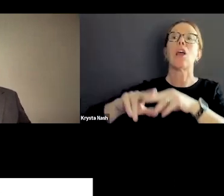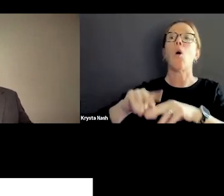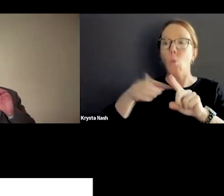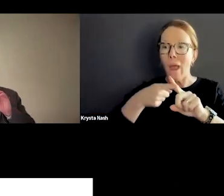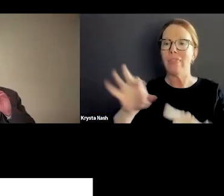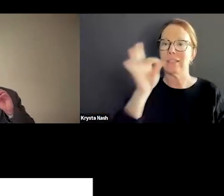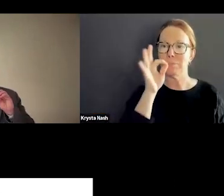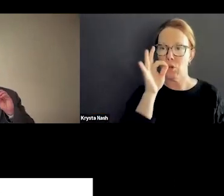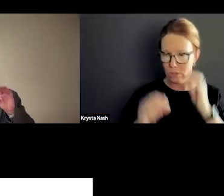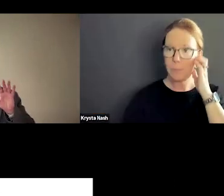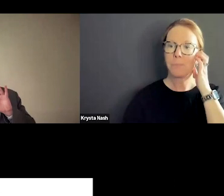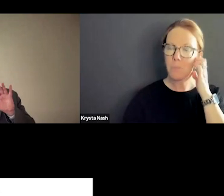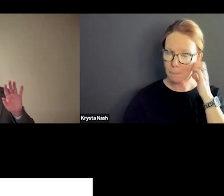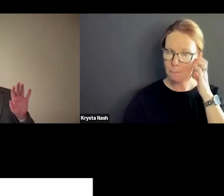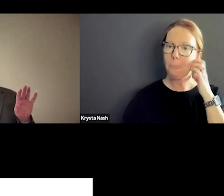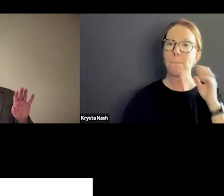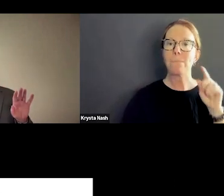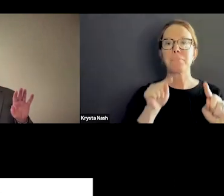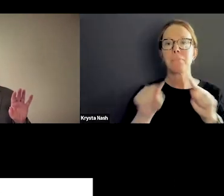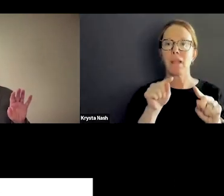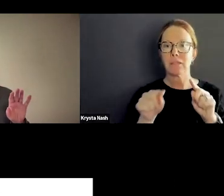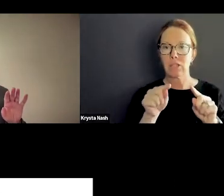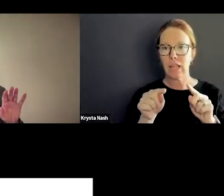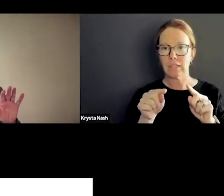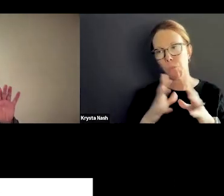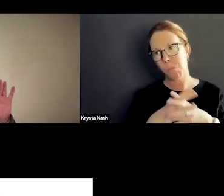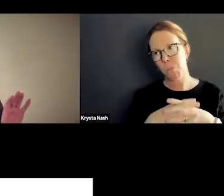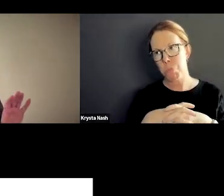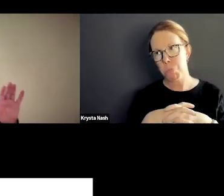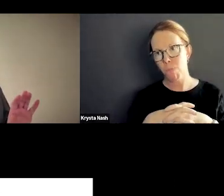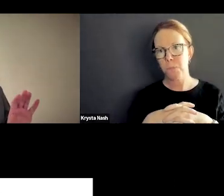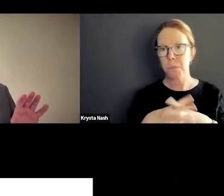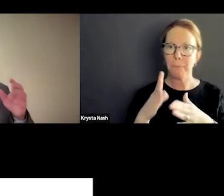So this is the the, the within versus between participants. Right.